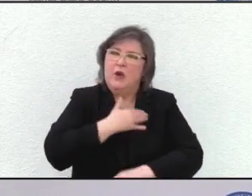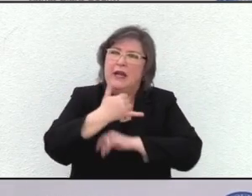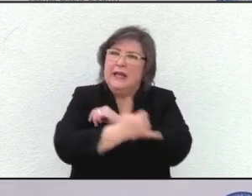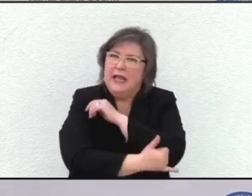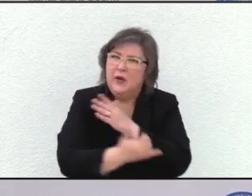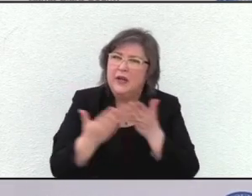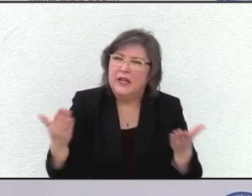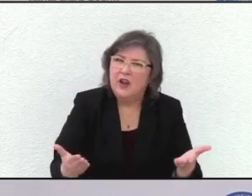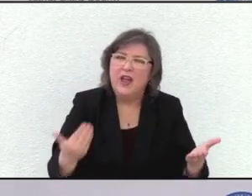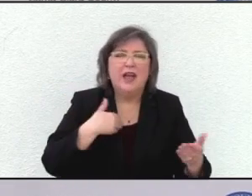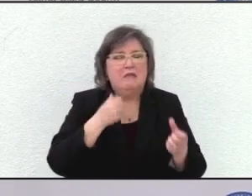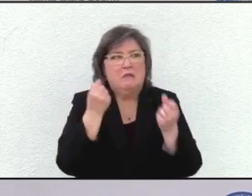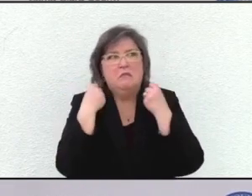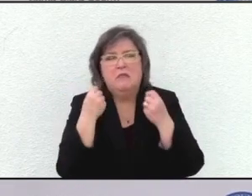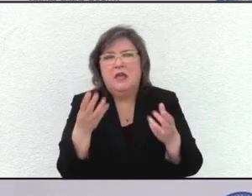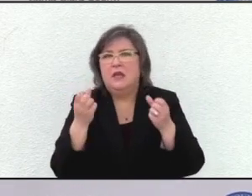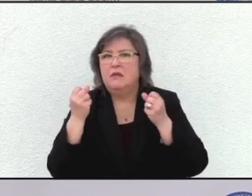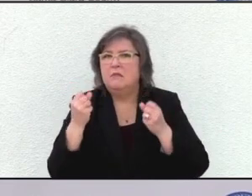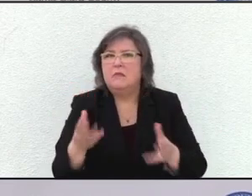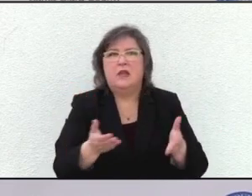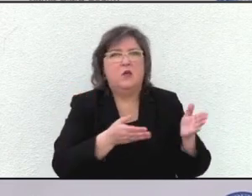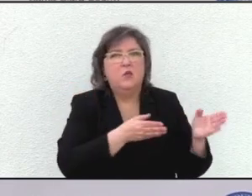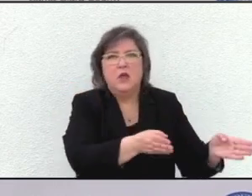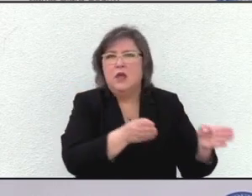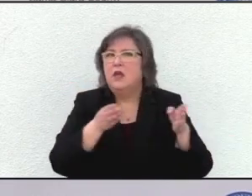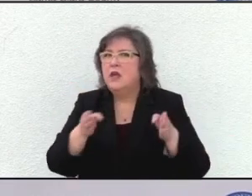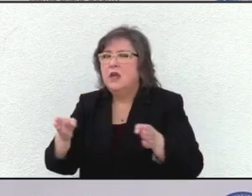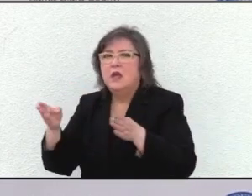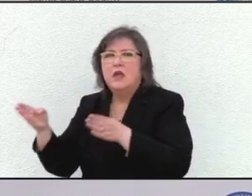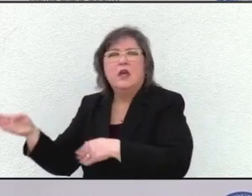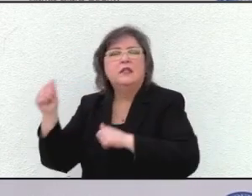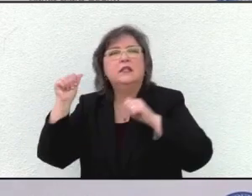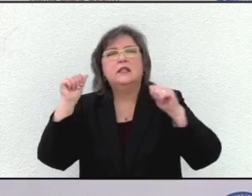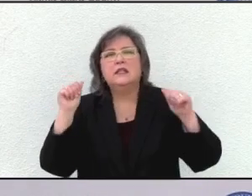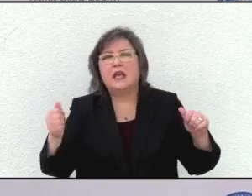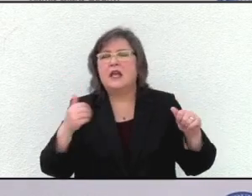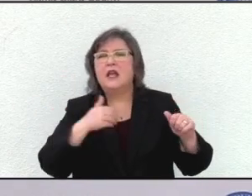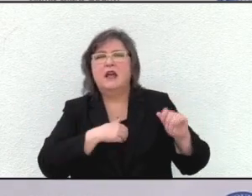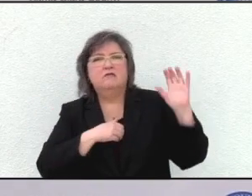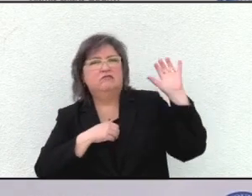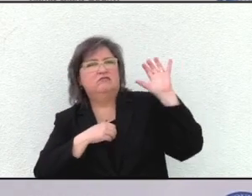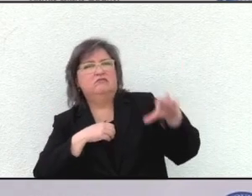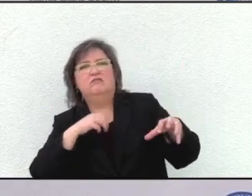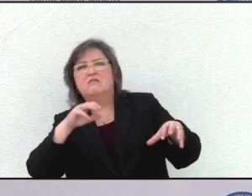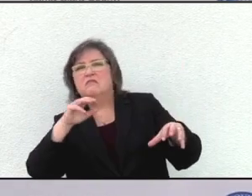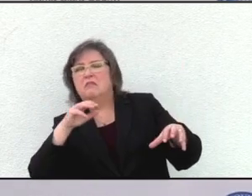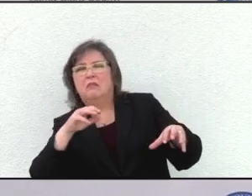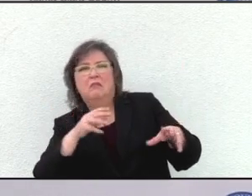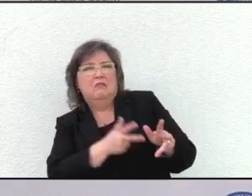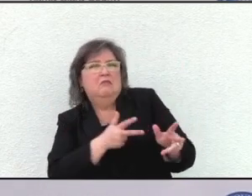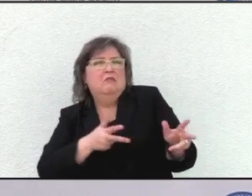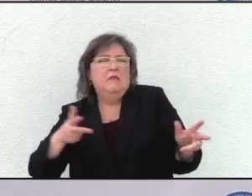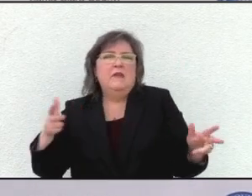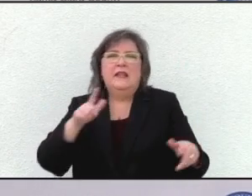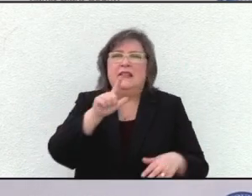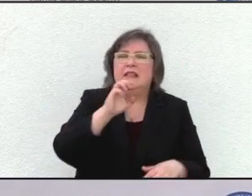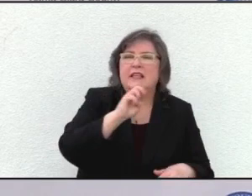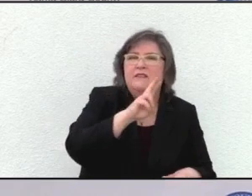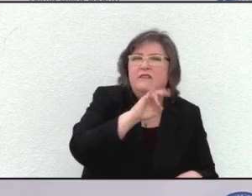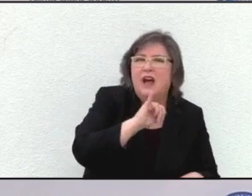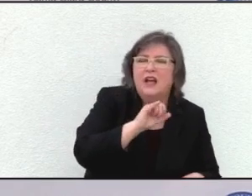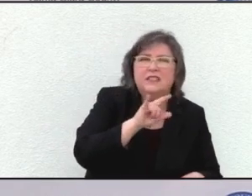from for vaccination from mass facts at Levi's Stadium to very small sort of boutique pop-up